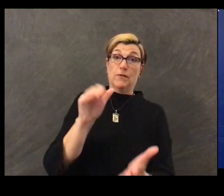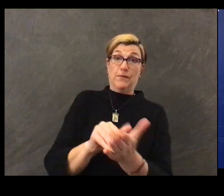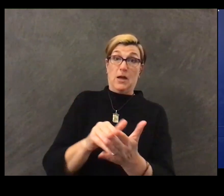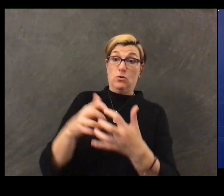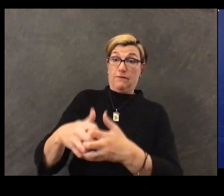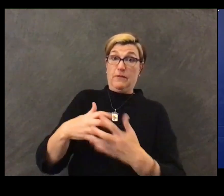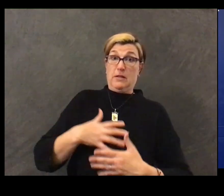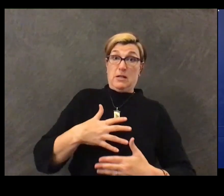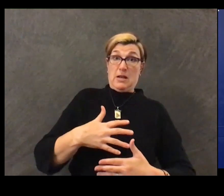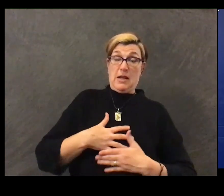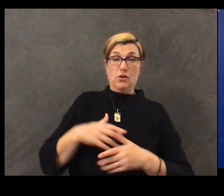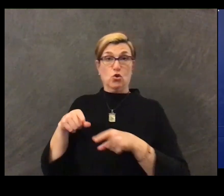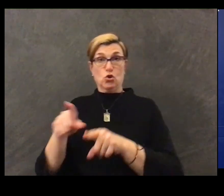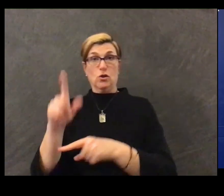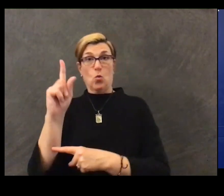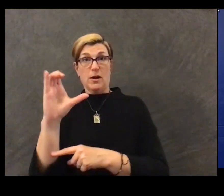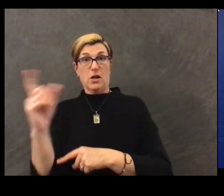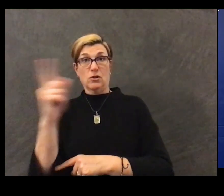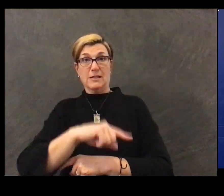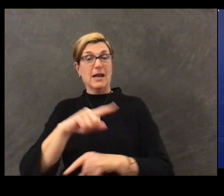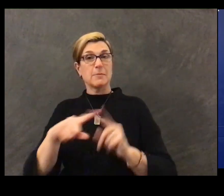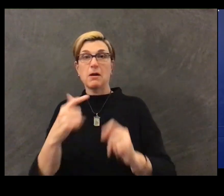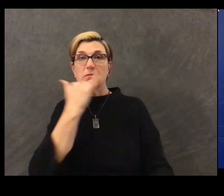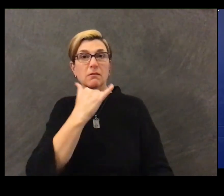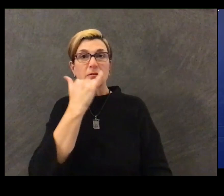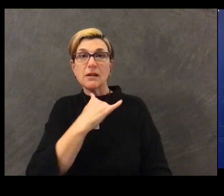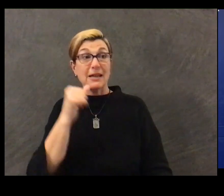Americans that I was with yesterday and other companies we're actually going to